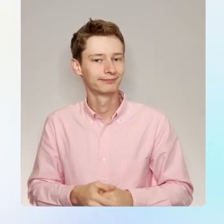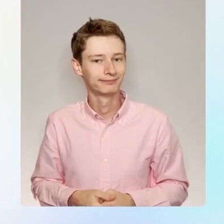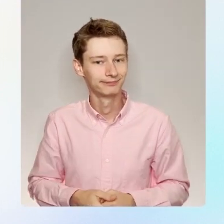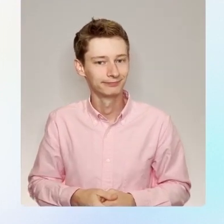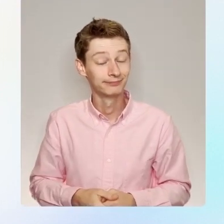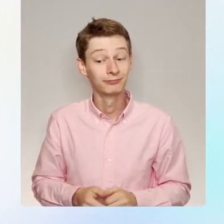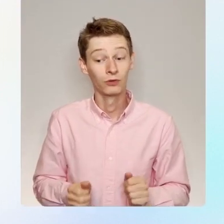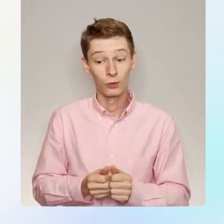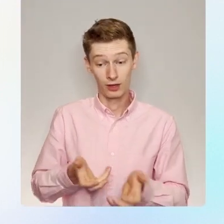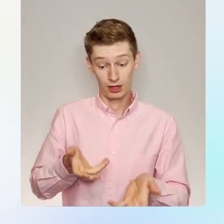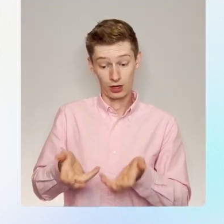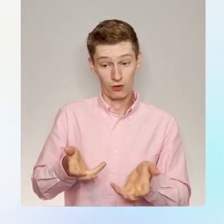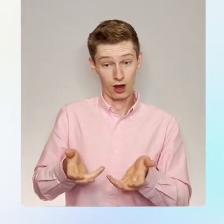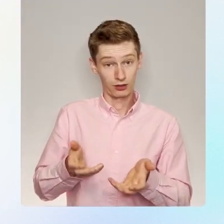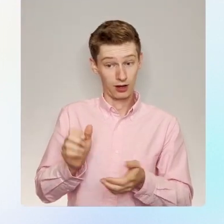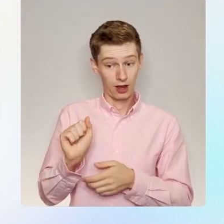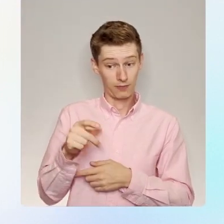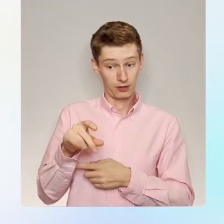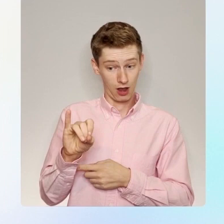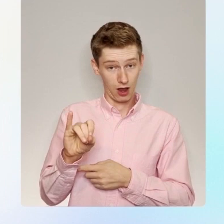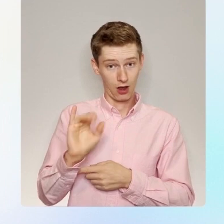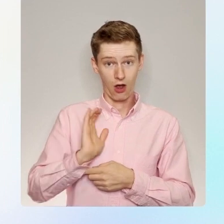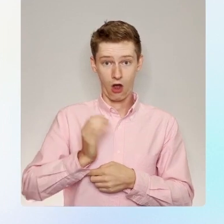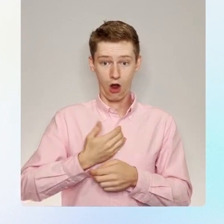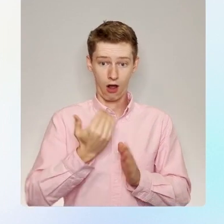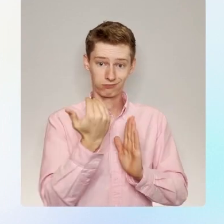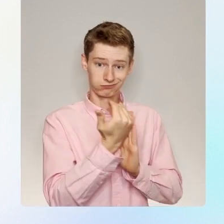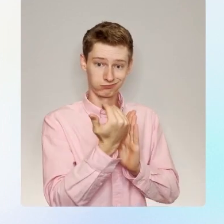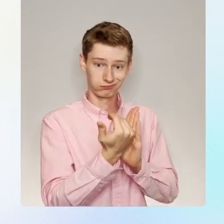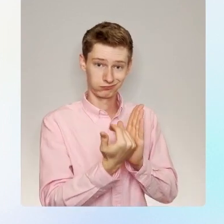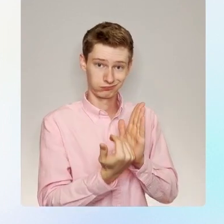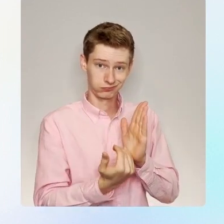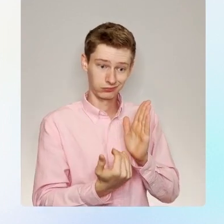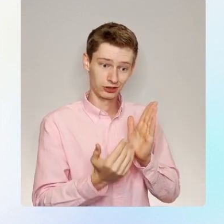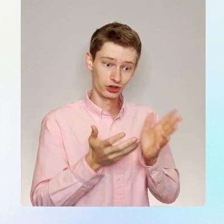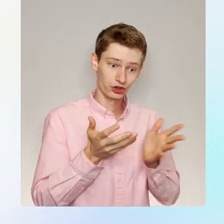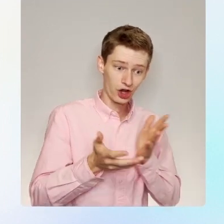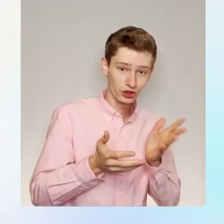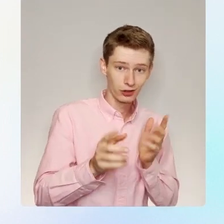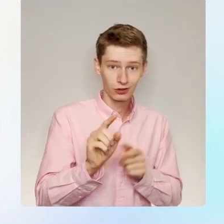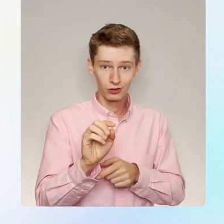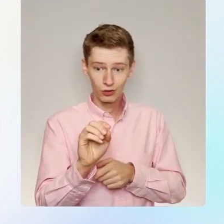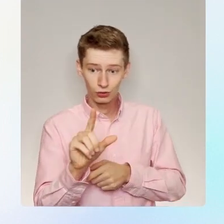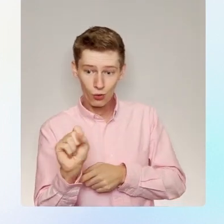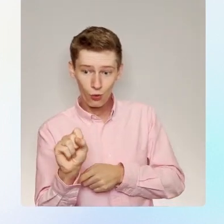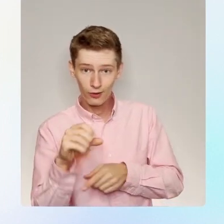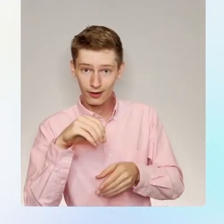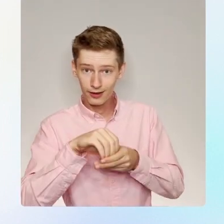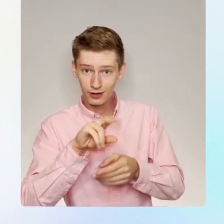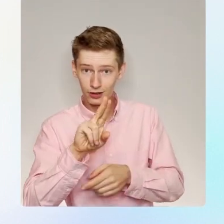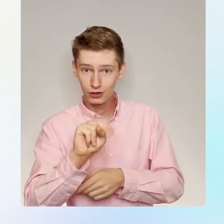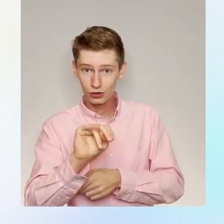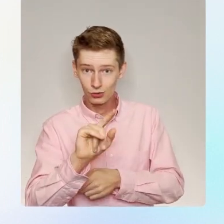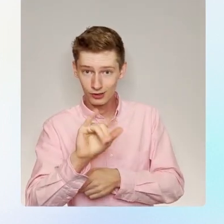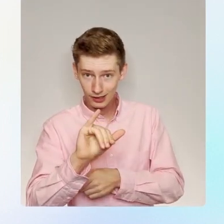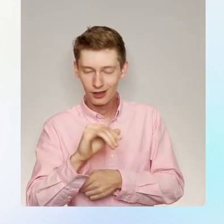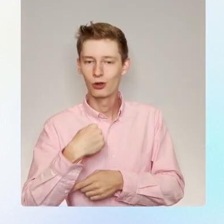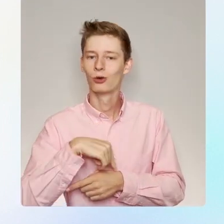our Unity Library of hand interaction components, gestures, and tools, we are making it easier